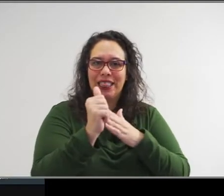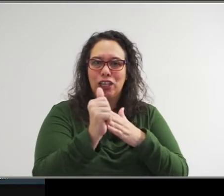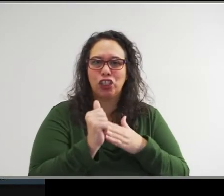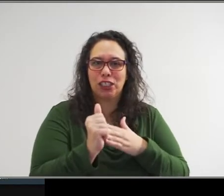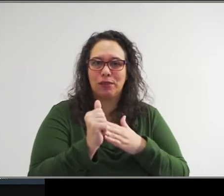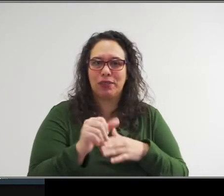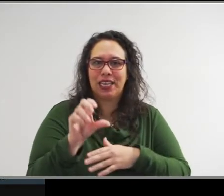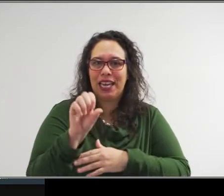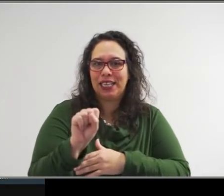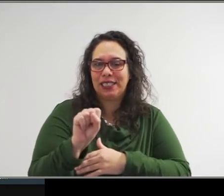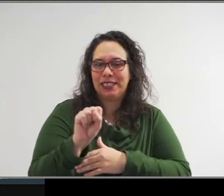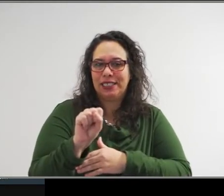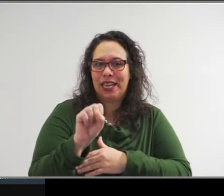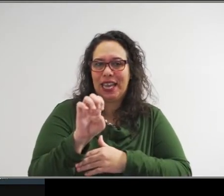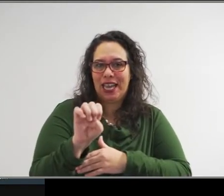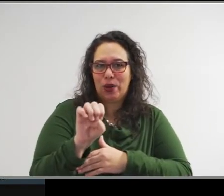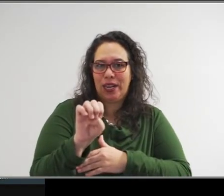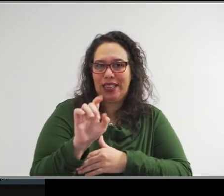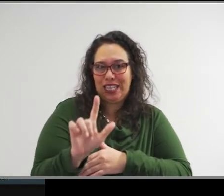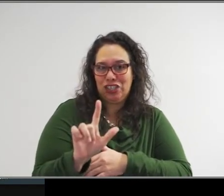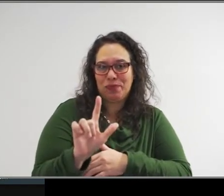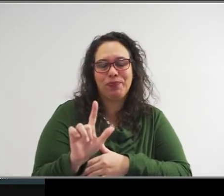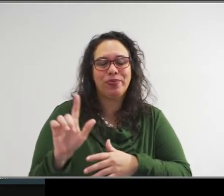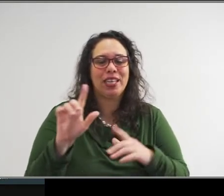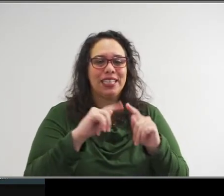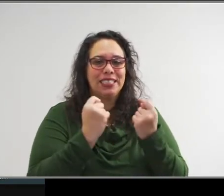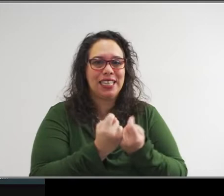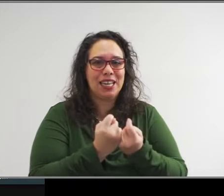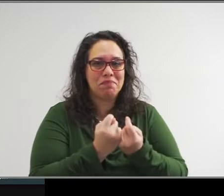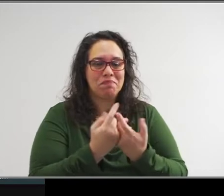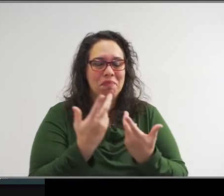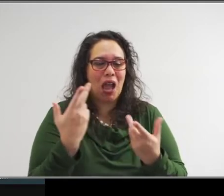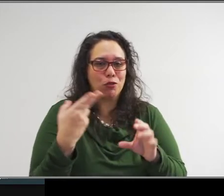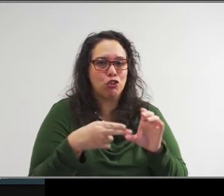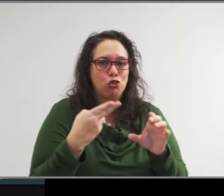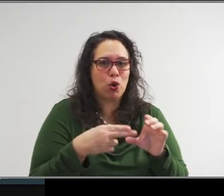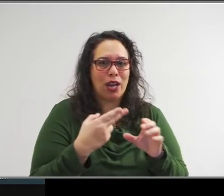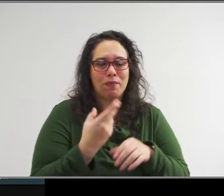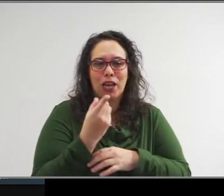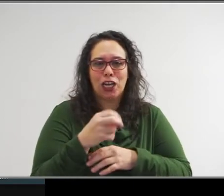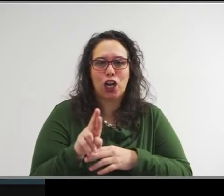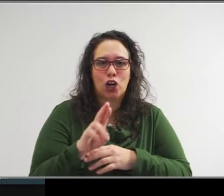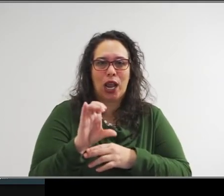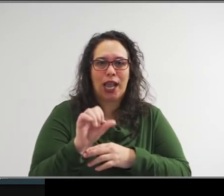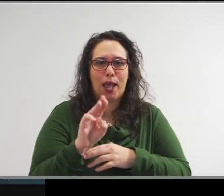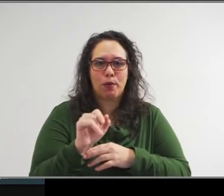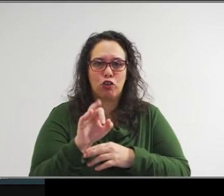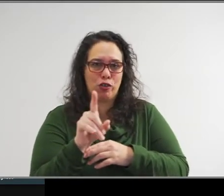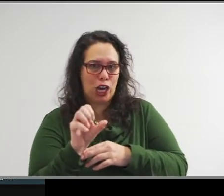I was joined by my colleague, Dr. Camerino for a really wonderful hour and a half